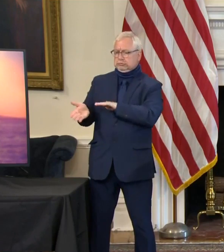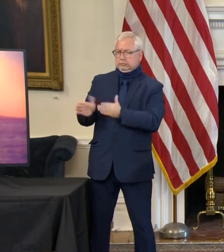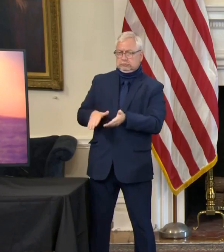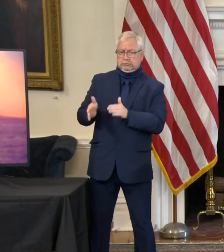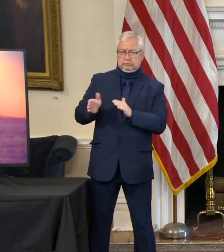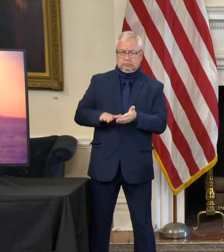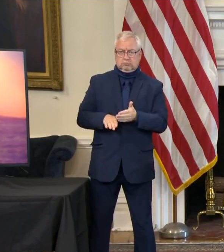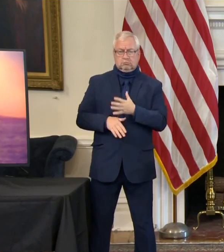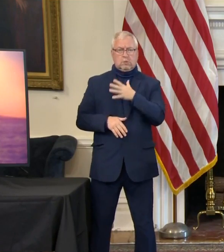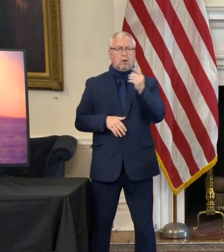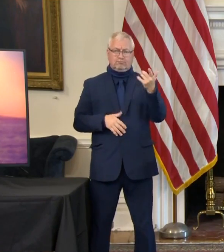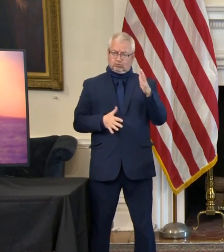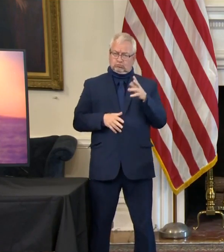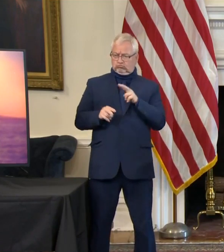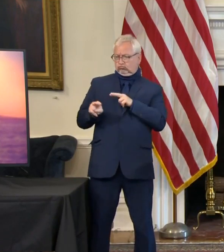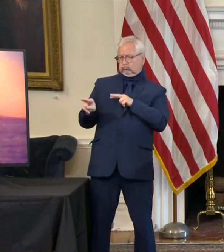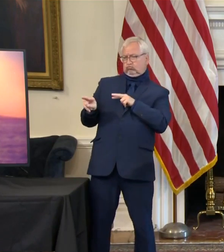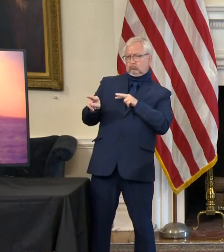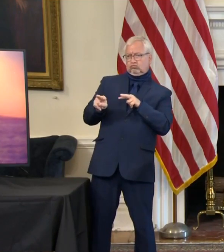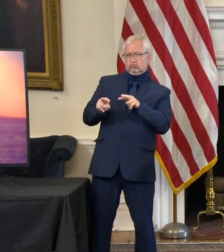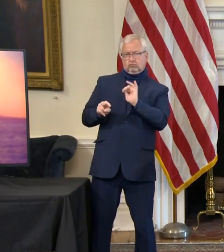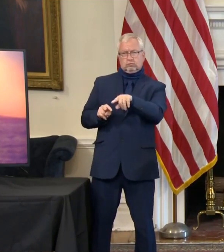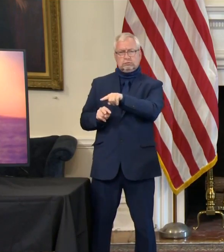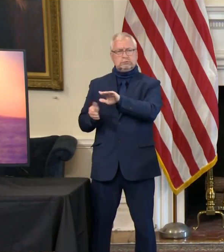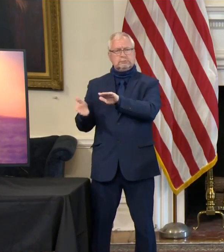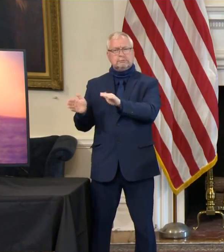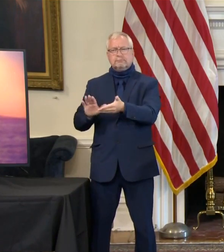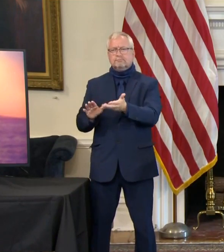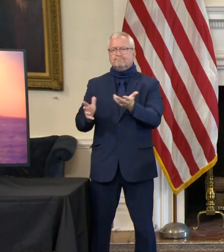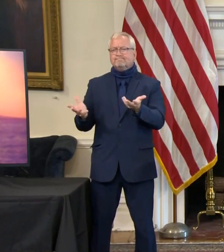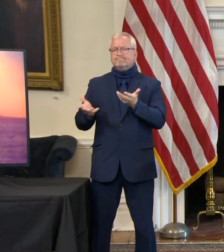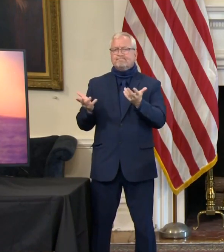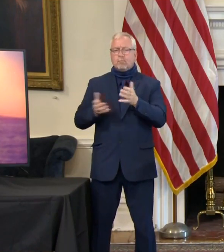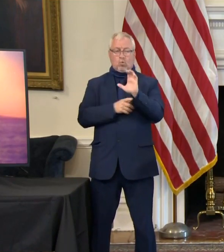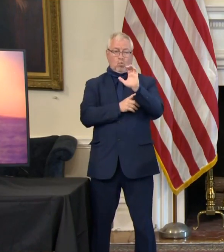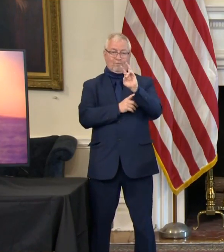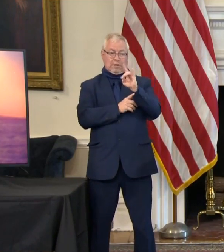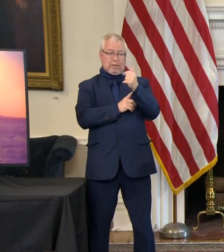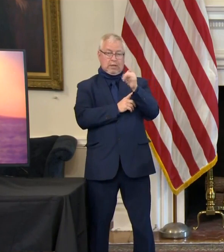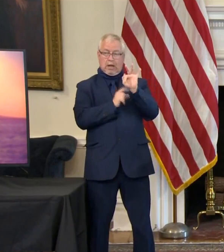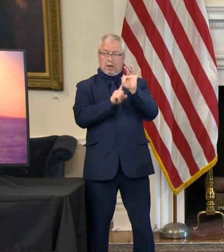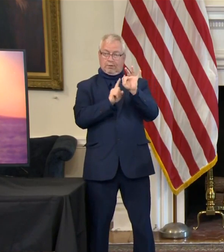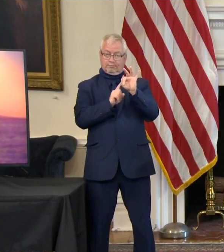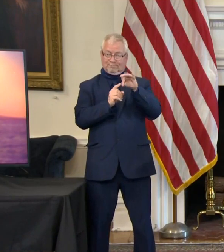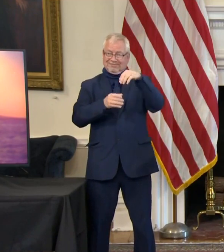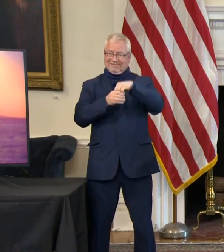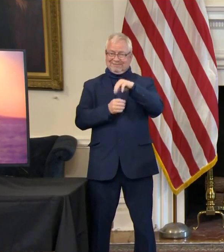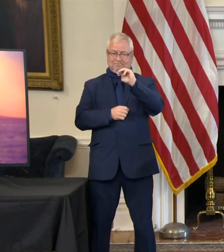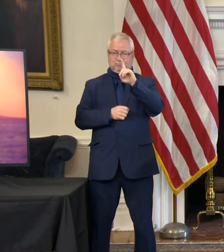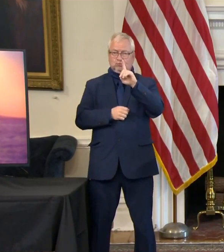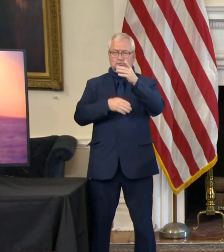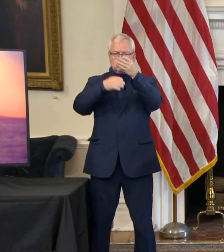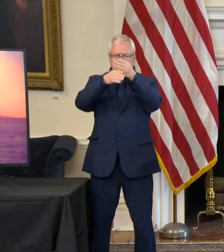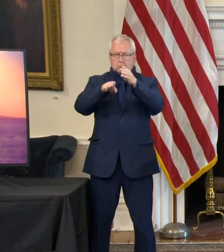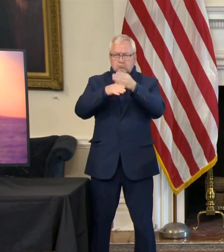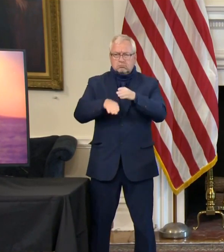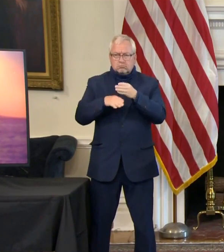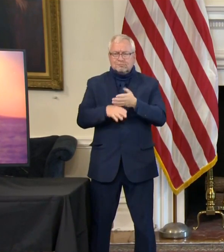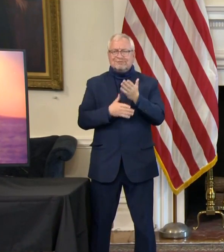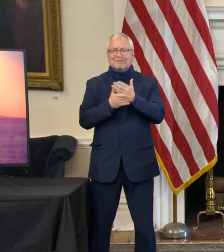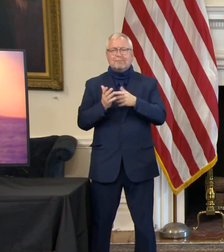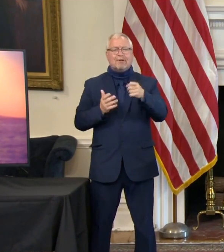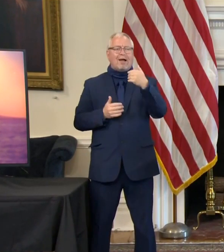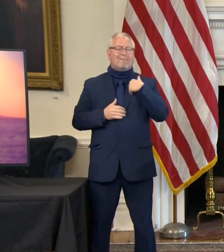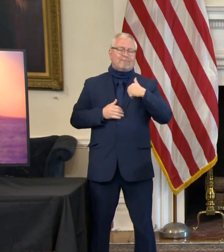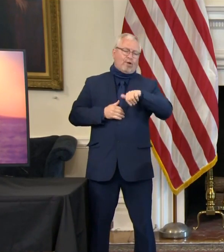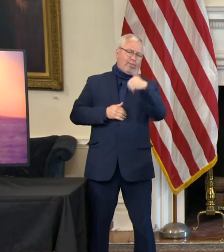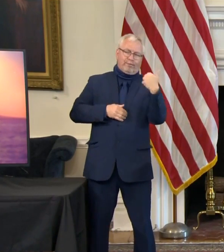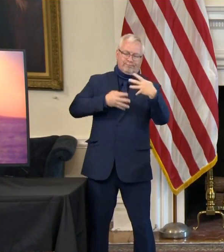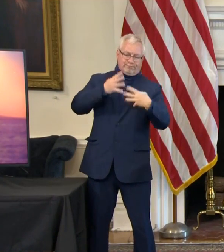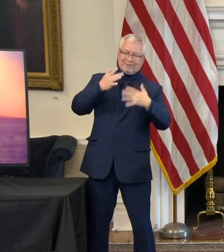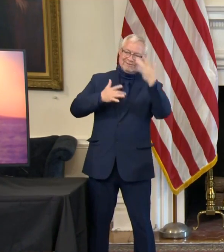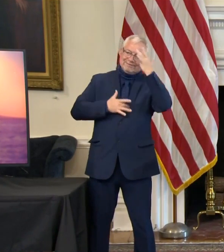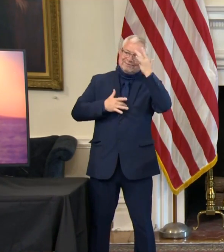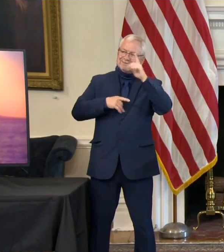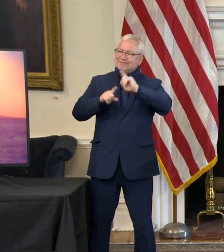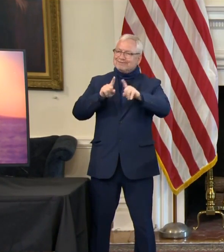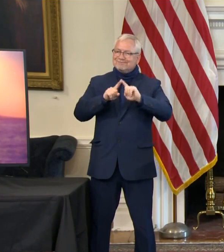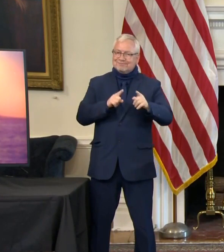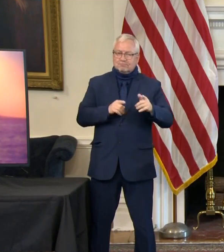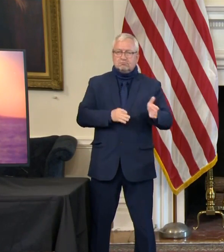IN THE CASES OF PEOPLE WHO HAVE DIED OF CORONAVIRUS HAVE YOU HAD A CHANCE TO LOOK AT ANY NUMBERS IN TERMS OF A BREAKDOWN OF COVID-19 DEATHS IN MARYLAND THAT ACCORDING TO PRE-EXISTING